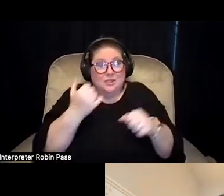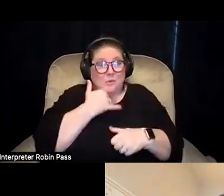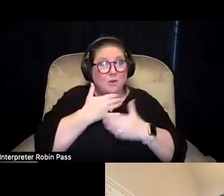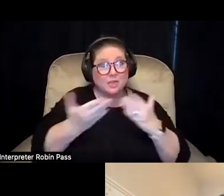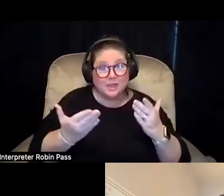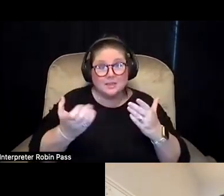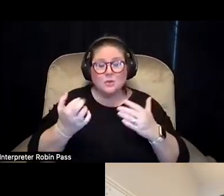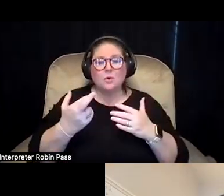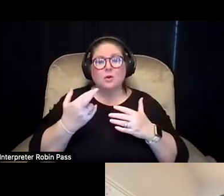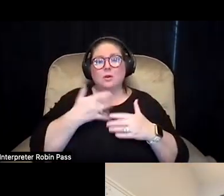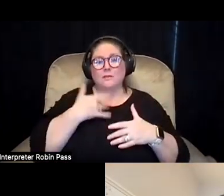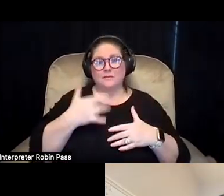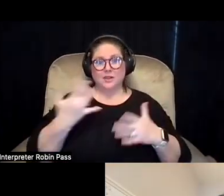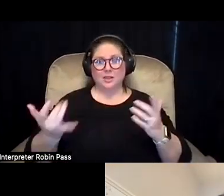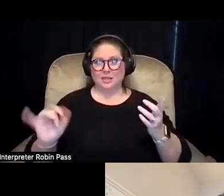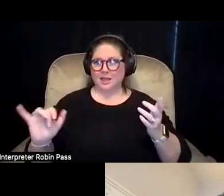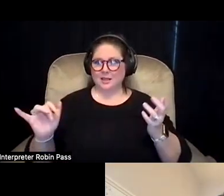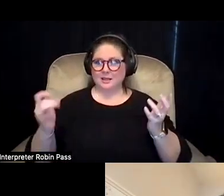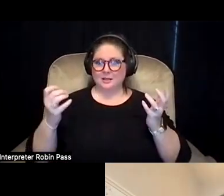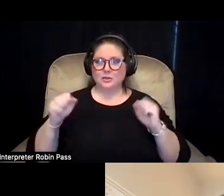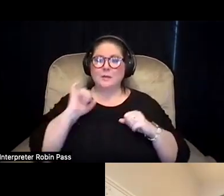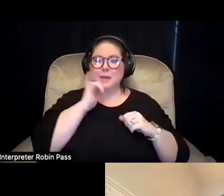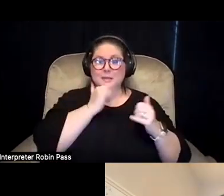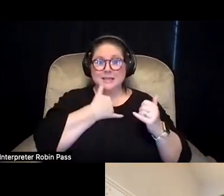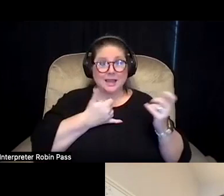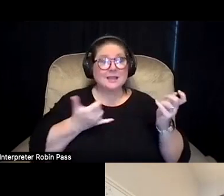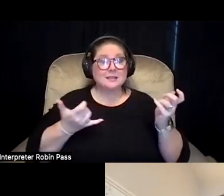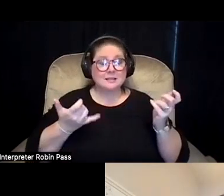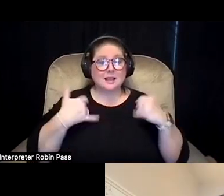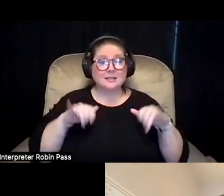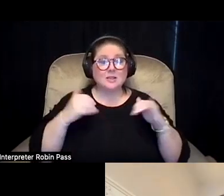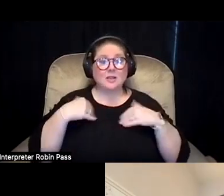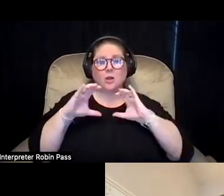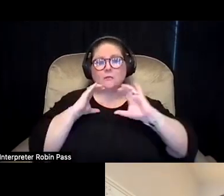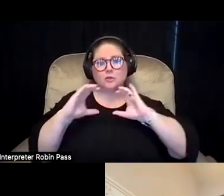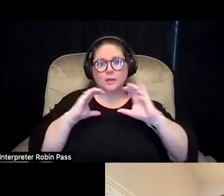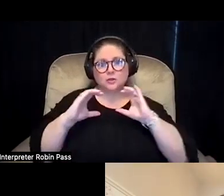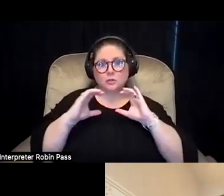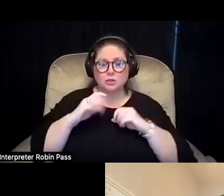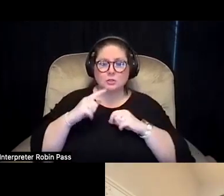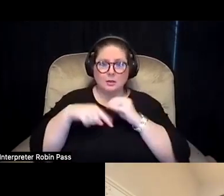you know feel like you can make mistakes and still have conversations around these histories that are